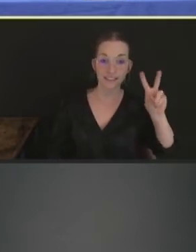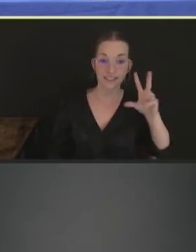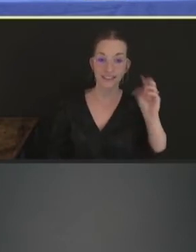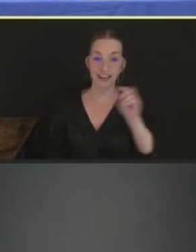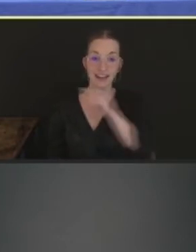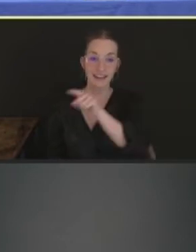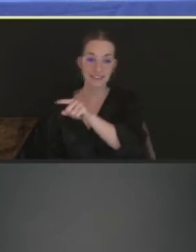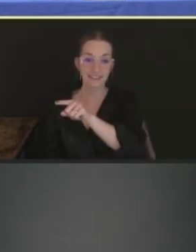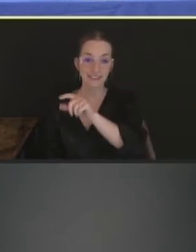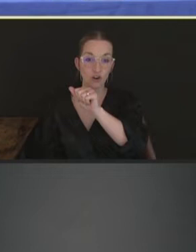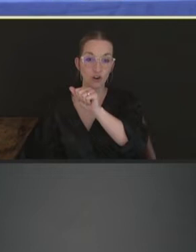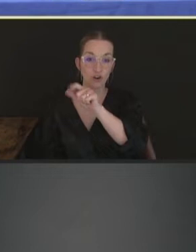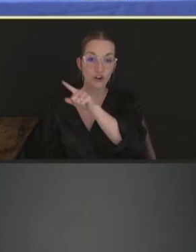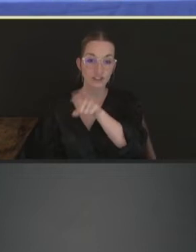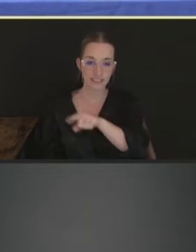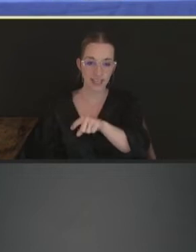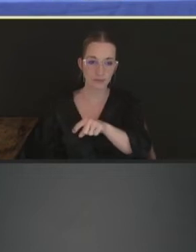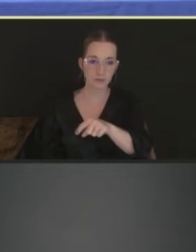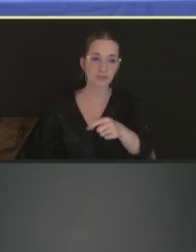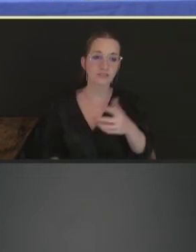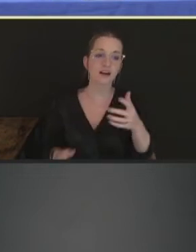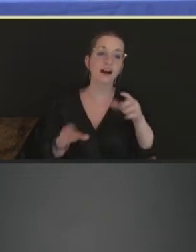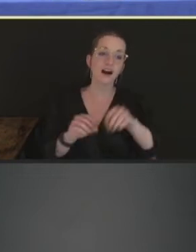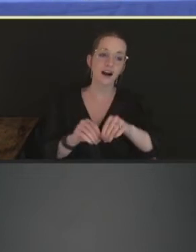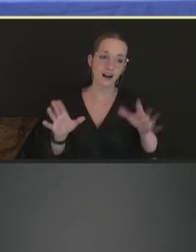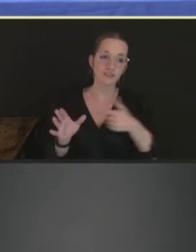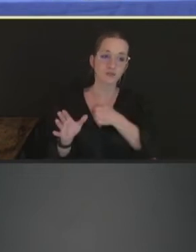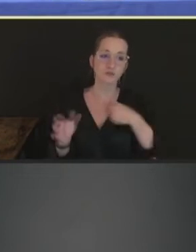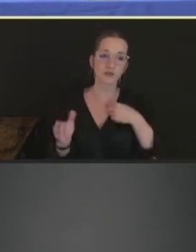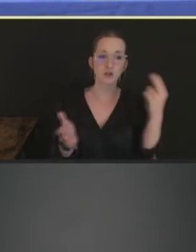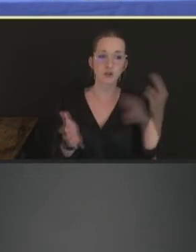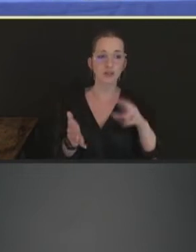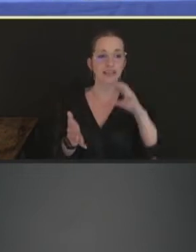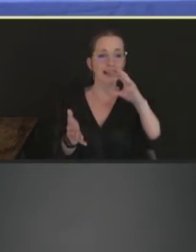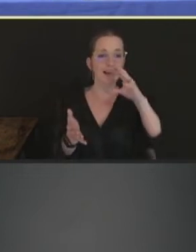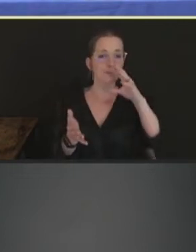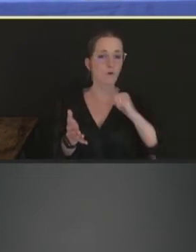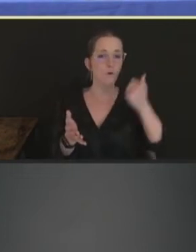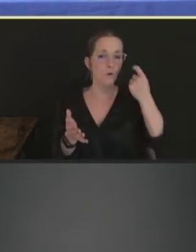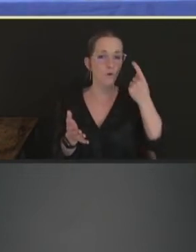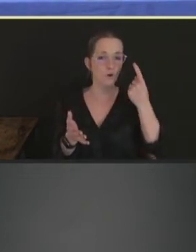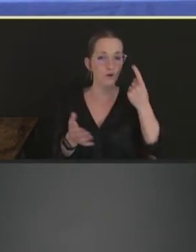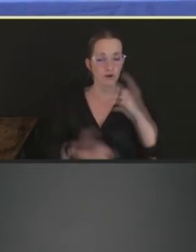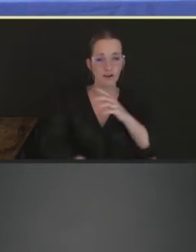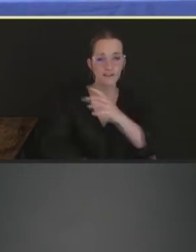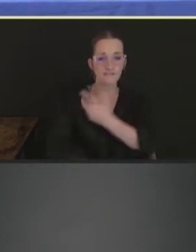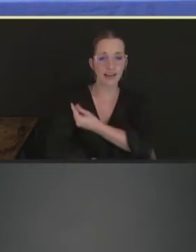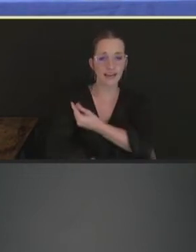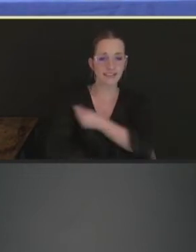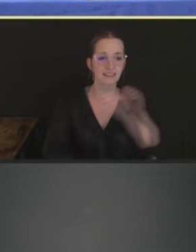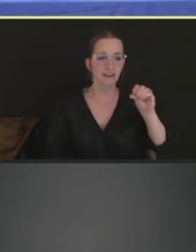Zostavax, because of the time period in which the vaccines were administered.